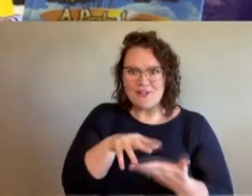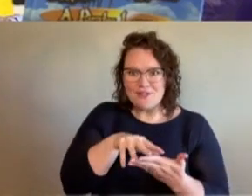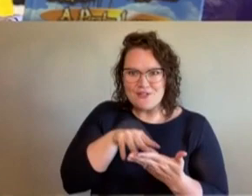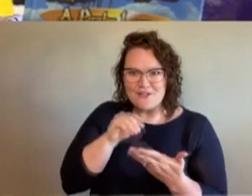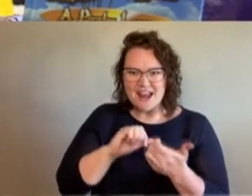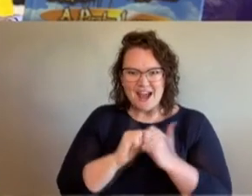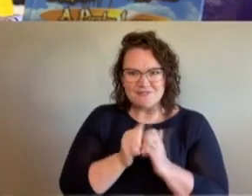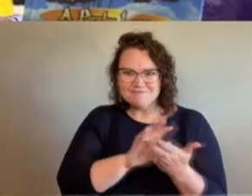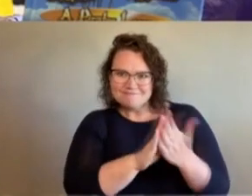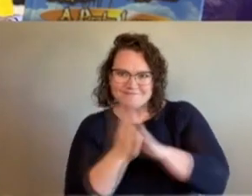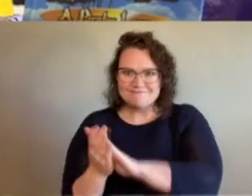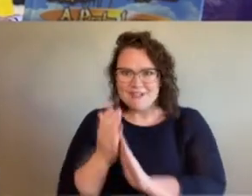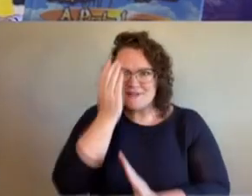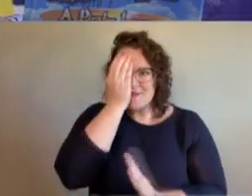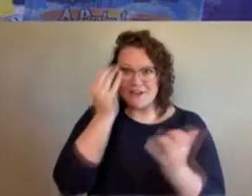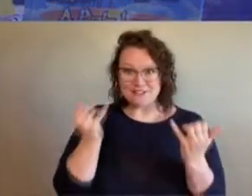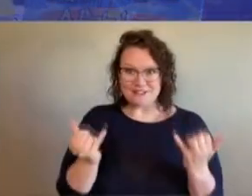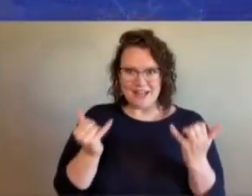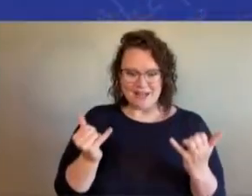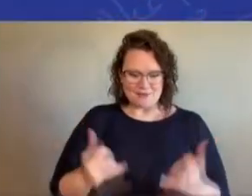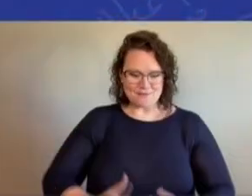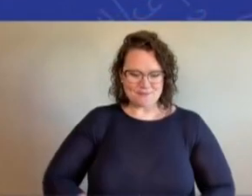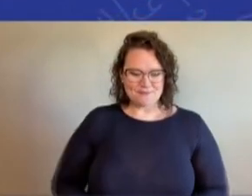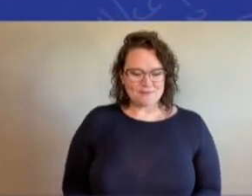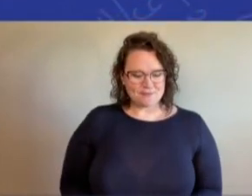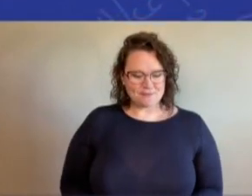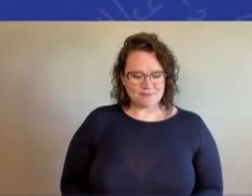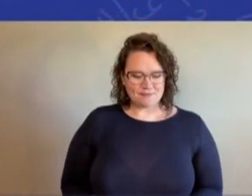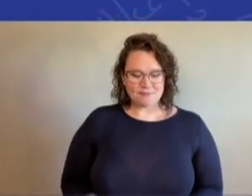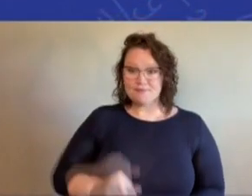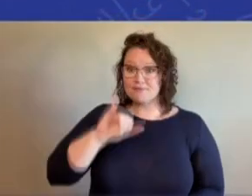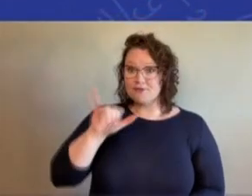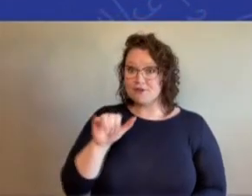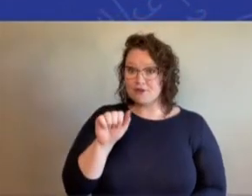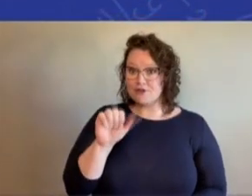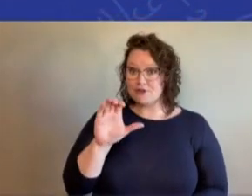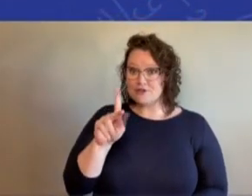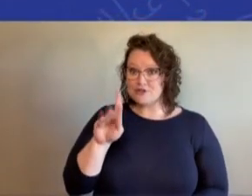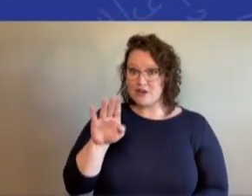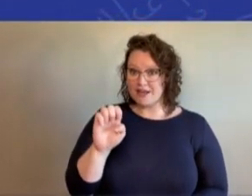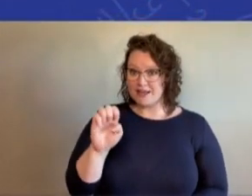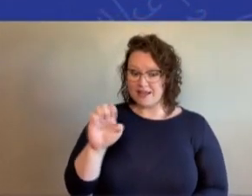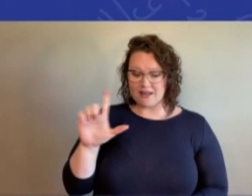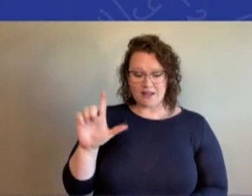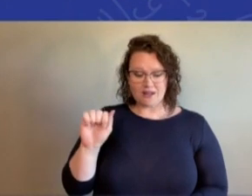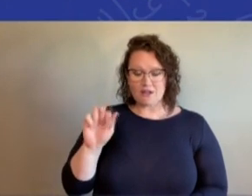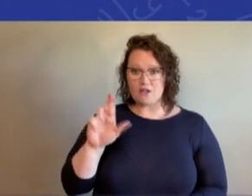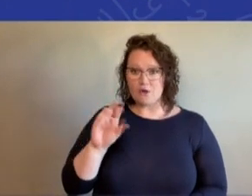one of our counselors. Really looking forward to today's episode. I love pirates. Let's see what we can learn today.